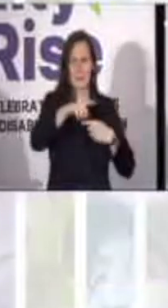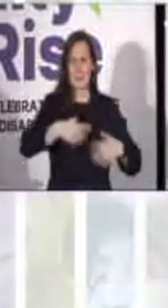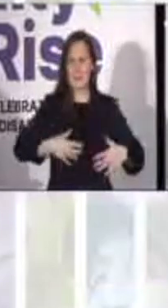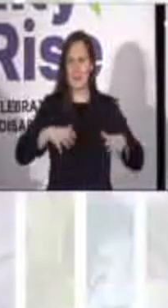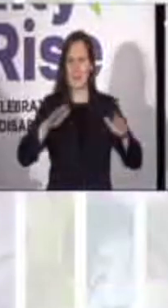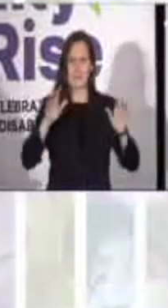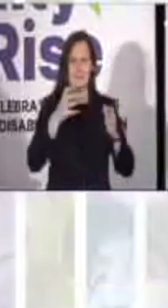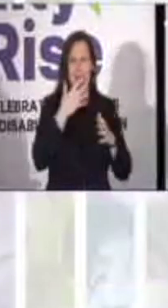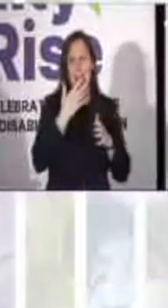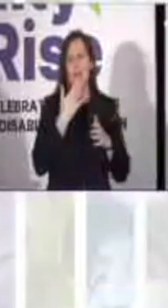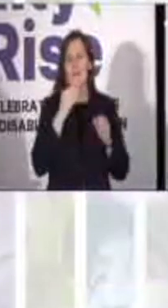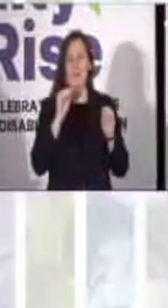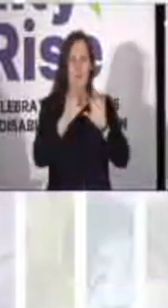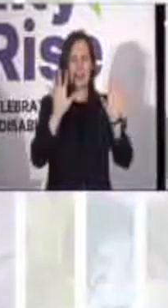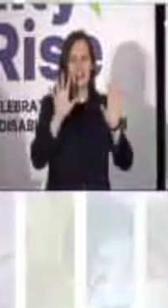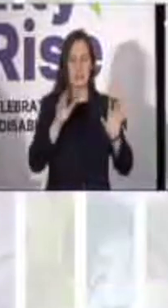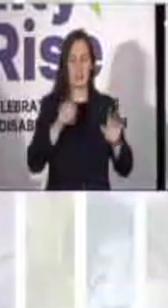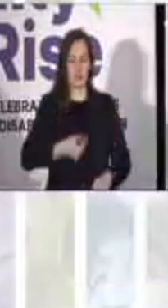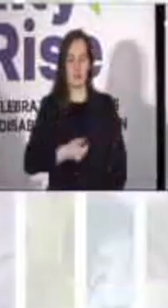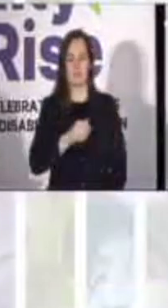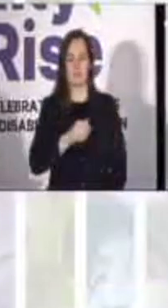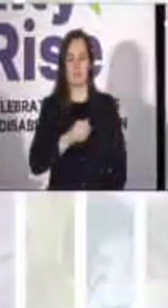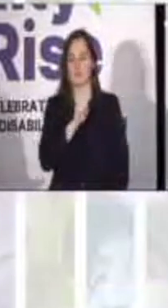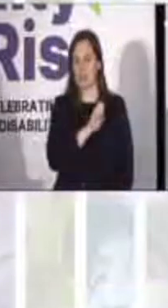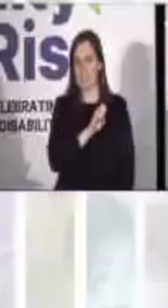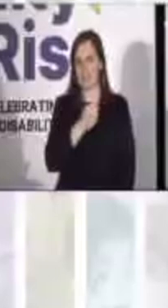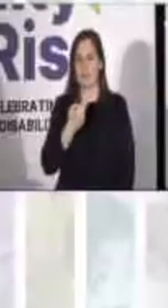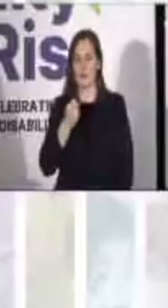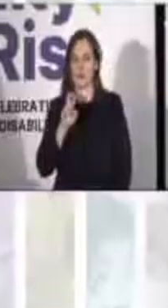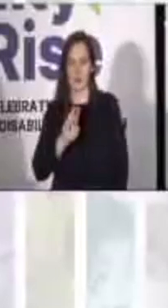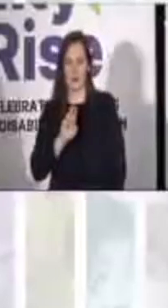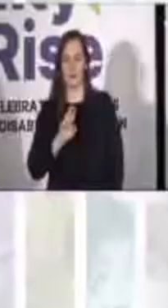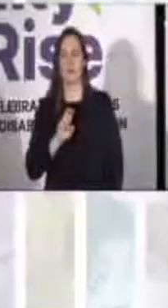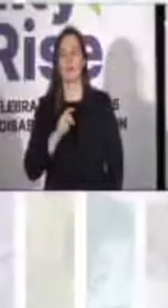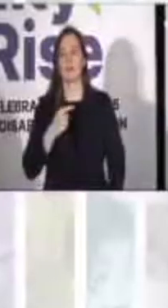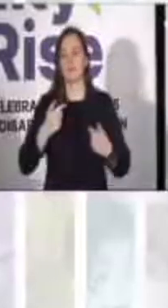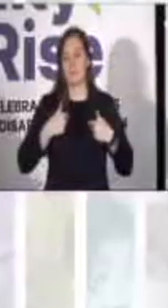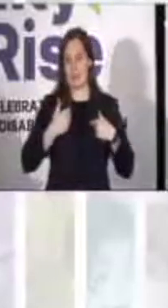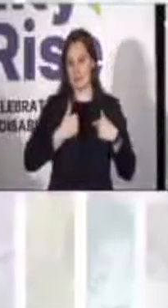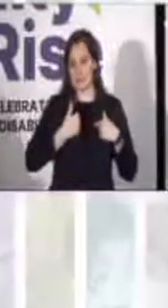I USE THE PRONOUNS SHE/ HER AND I AM ALSO ADHD GIRLY